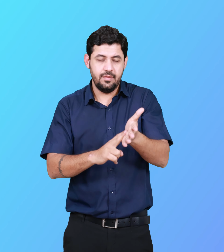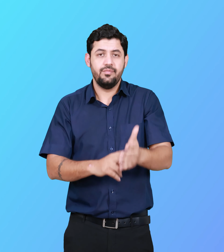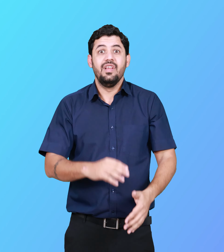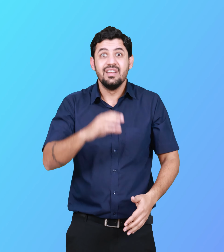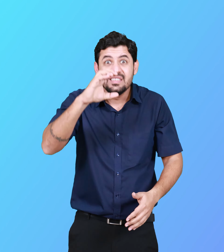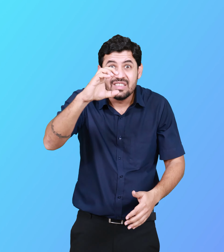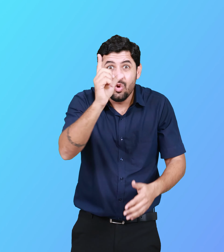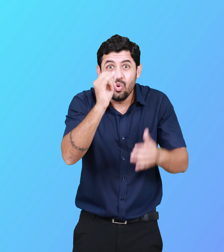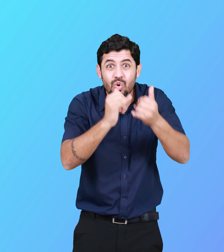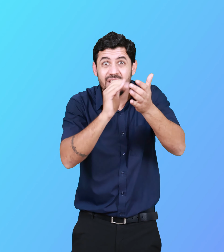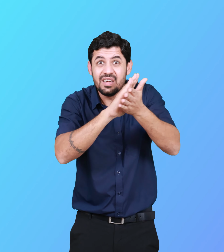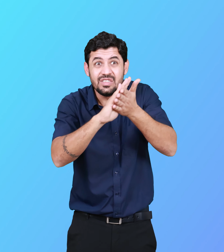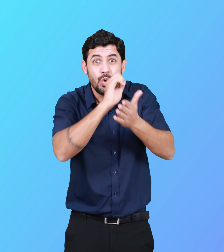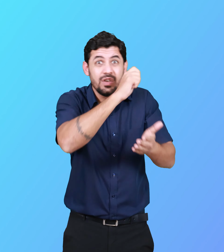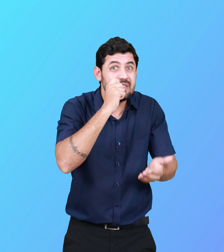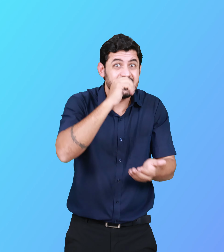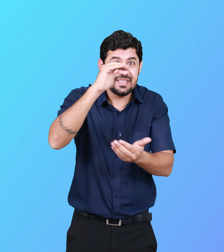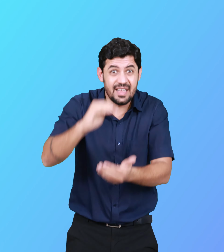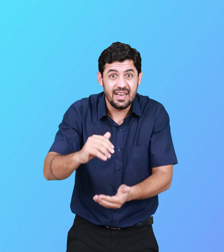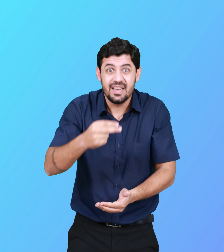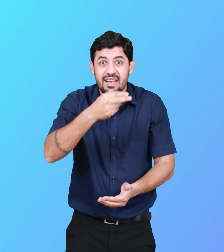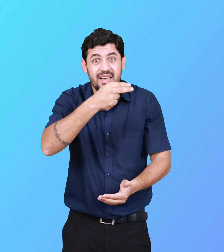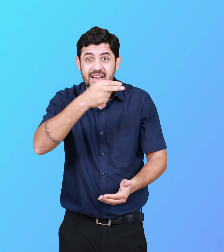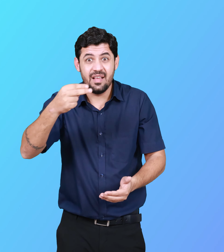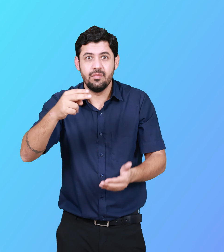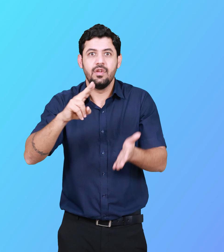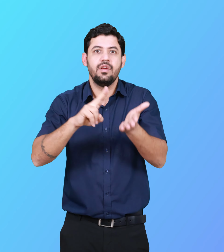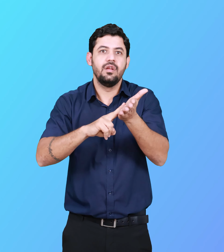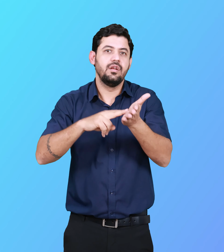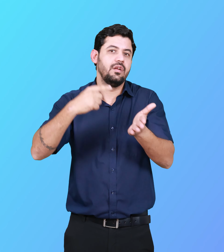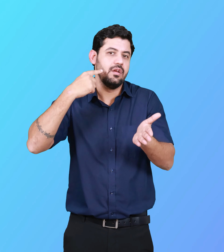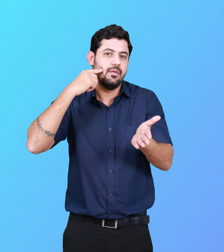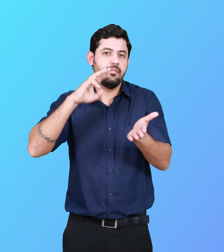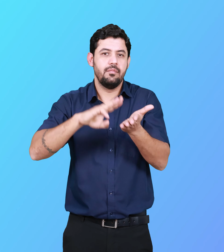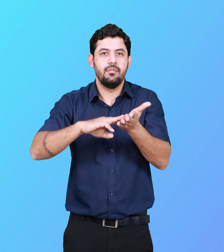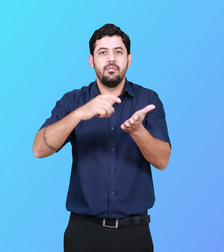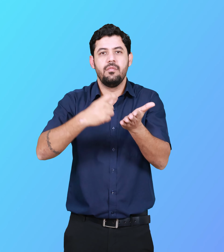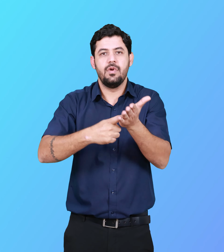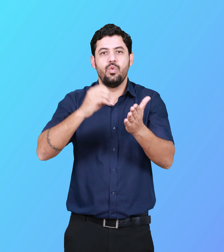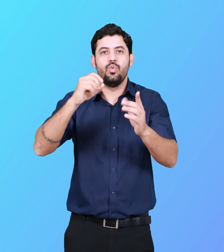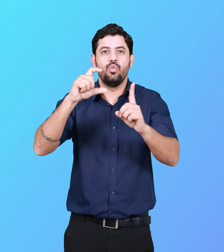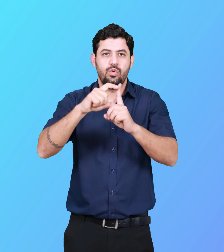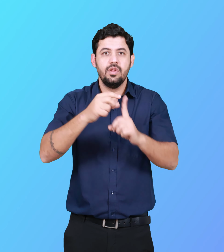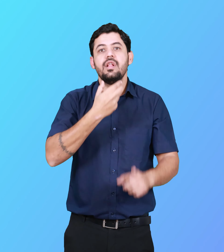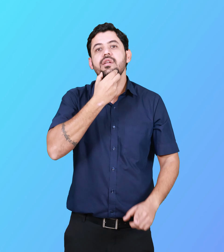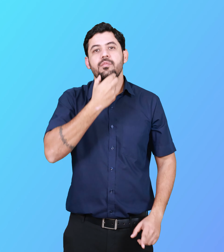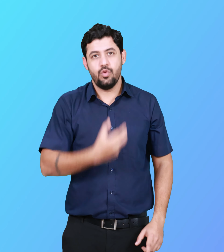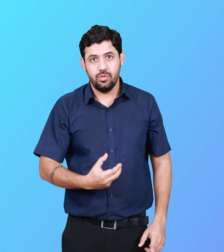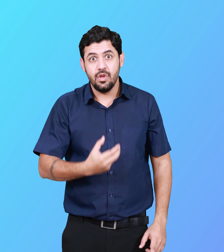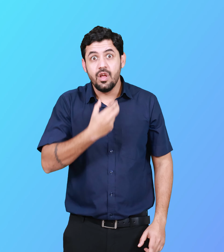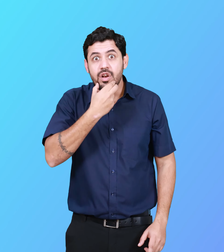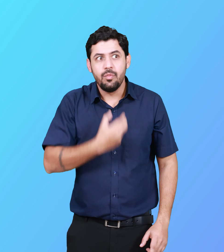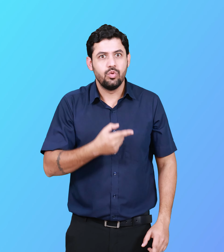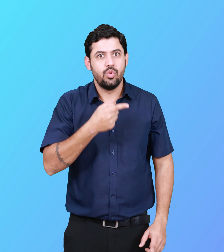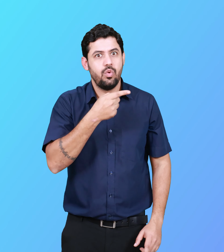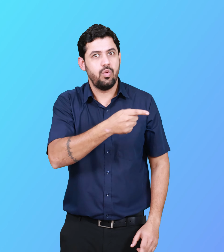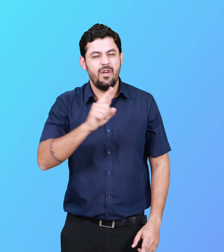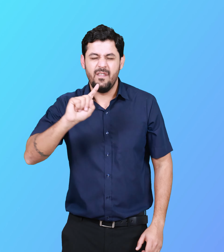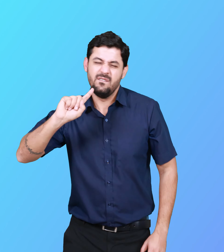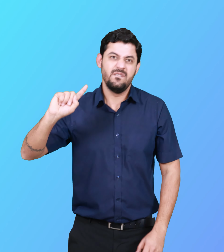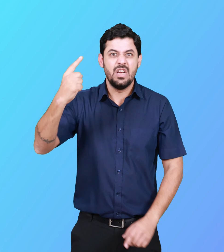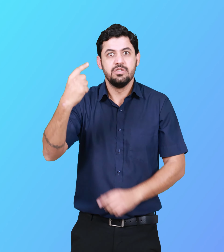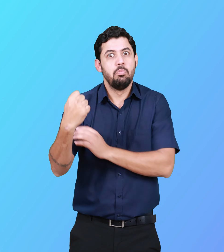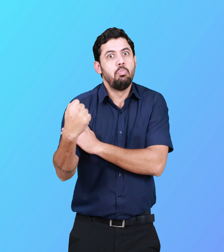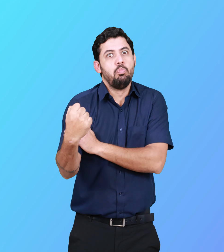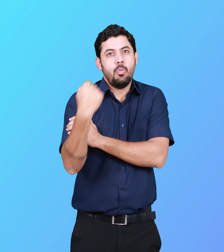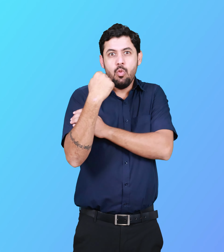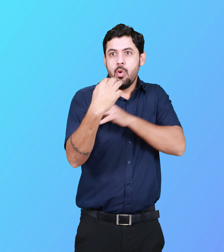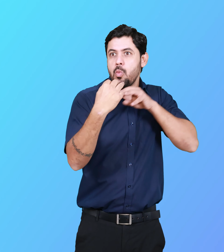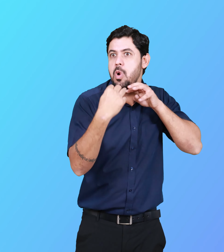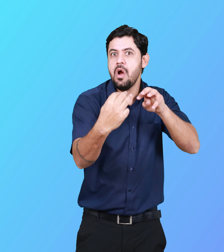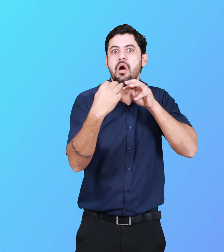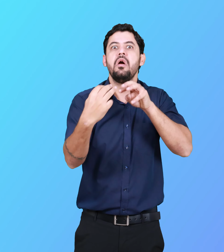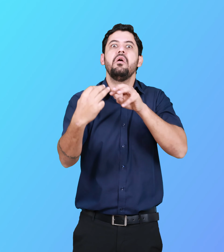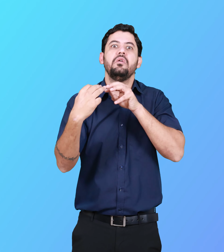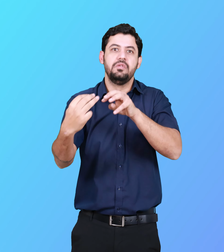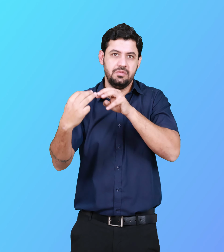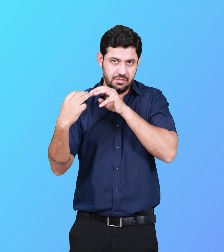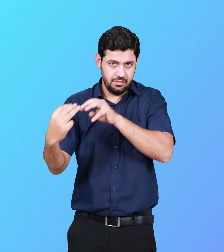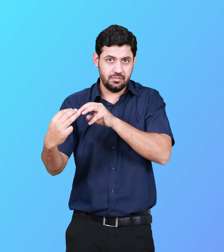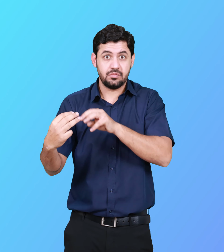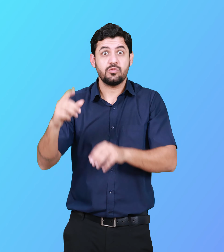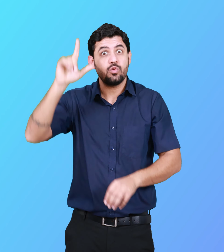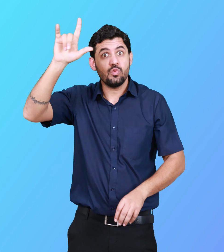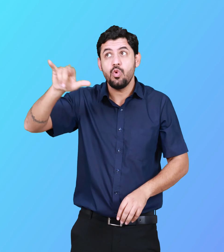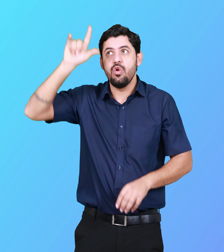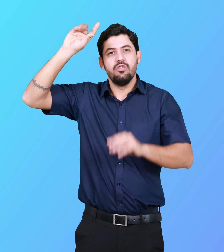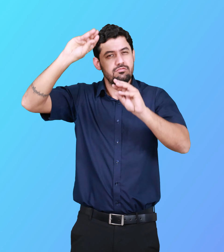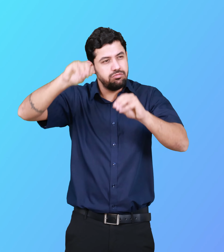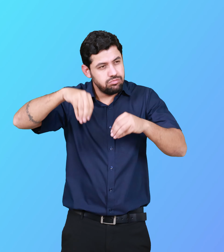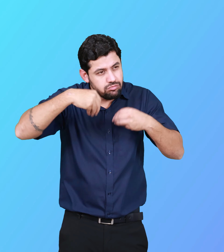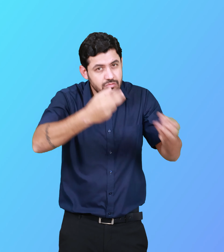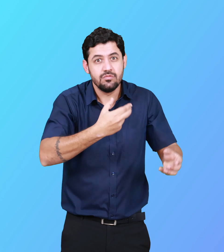Cush also had a descendant named Nimrod, who became a powerful ruler, more powerful than anyone before him.